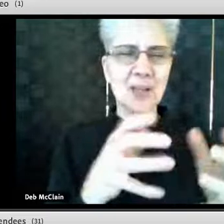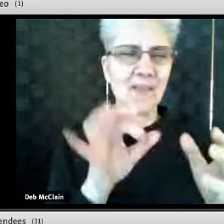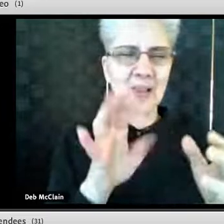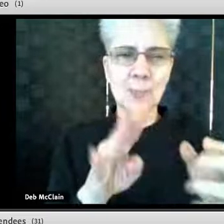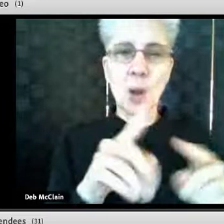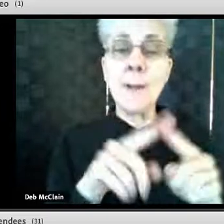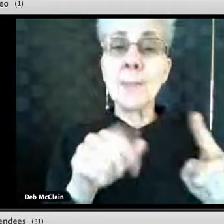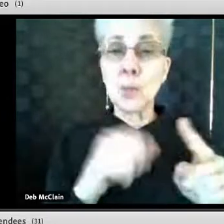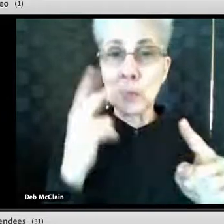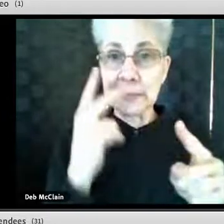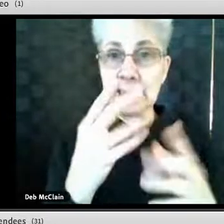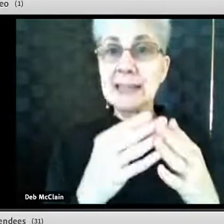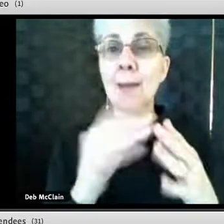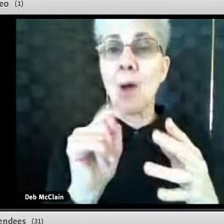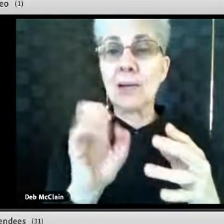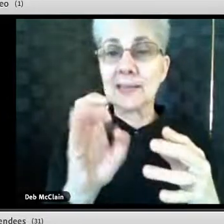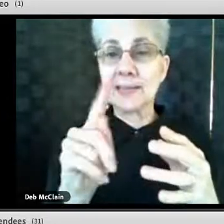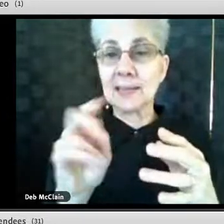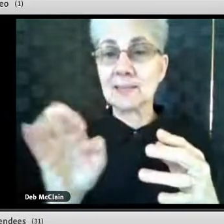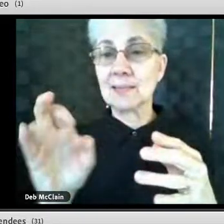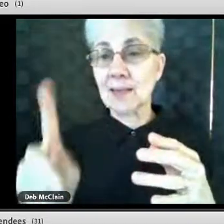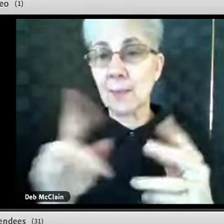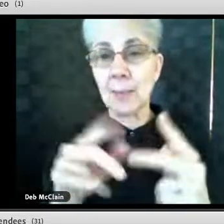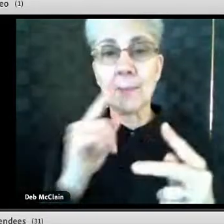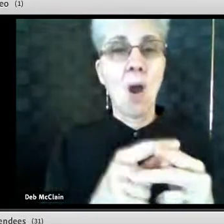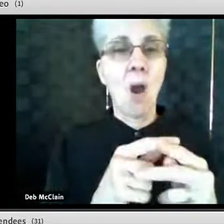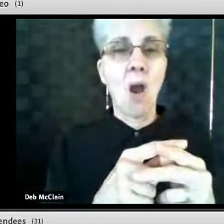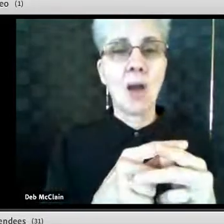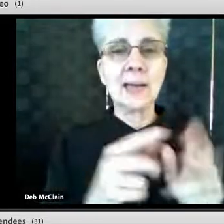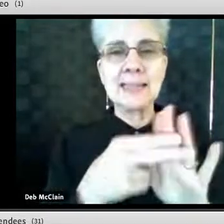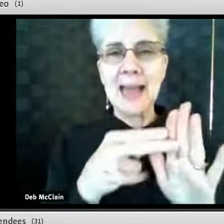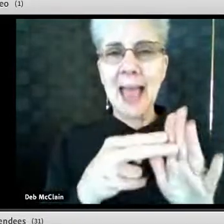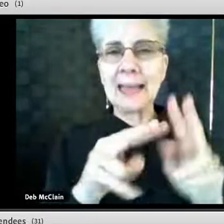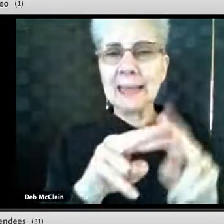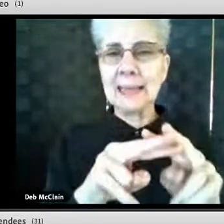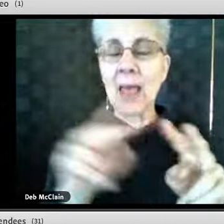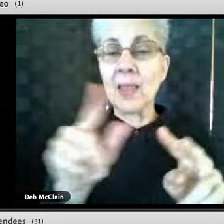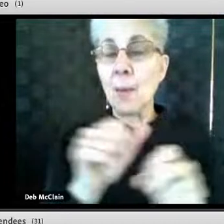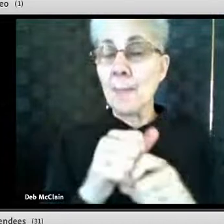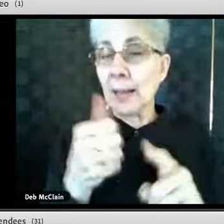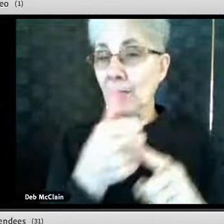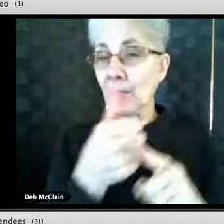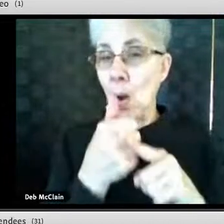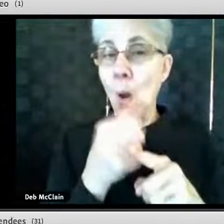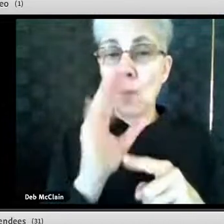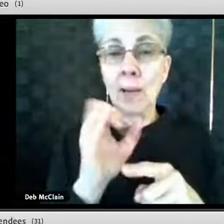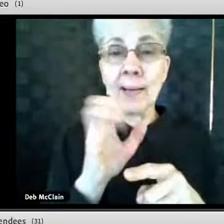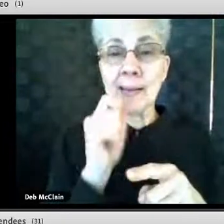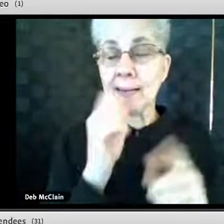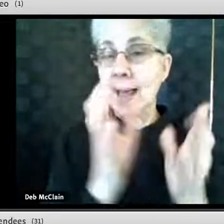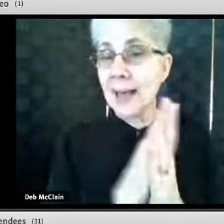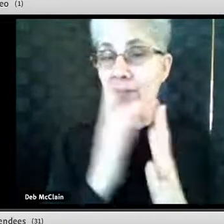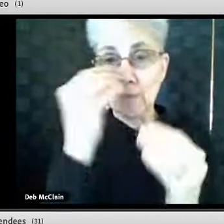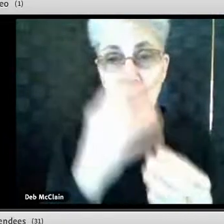not so much on Facebook. You will see some of this on TikTok, especially if people are tagging the library. People are making their own content.